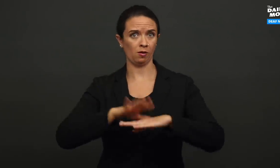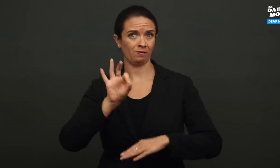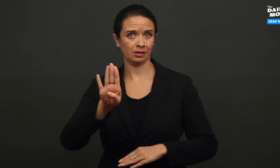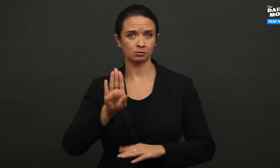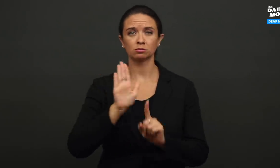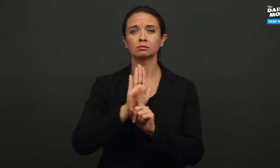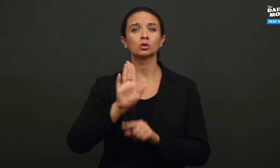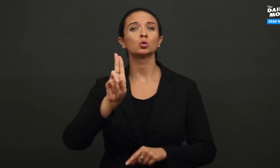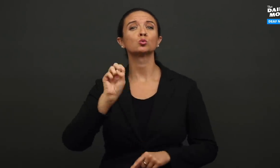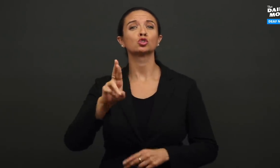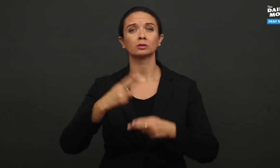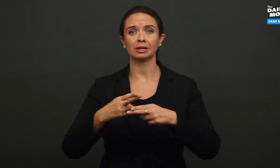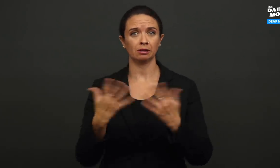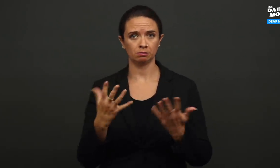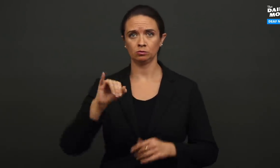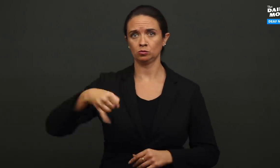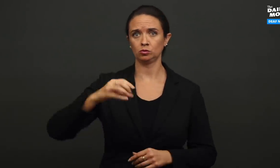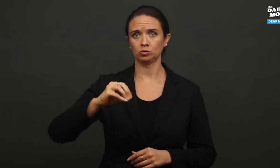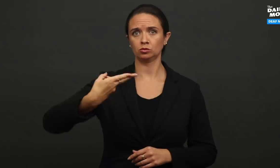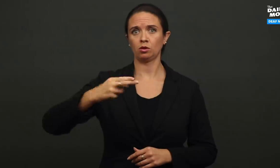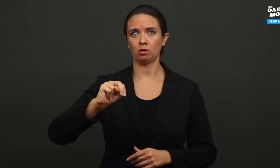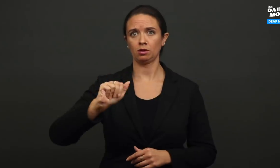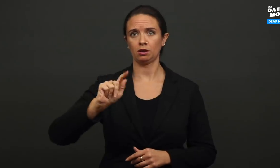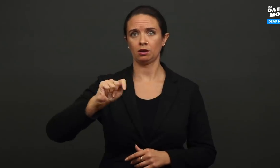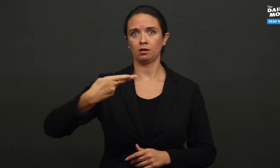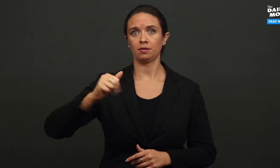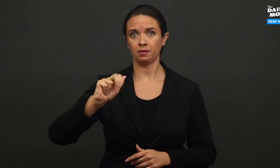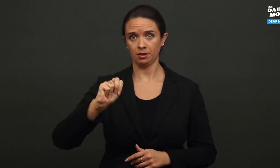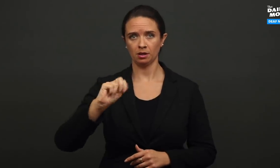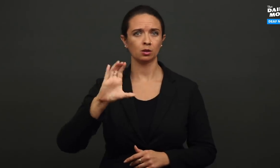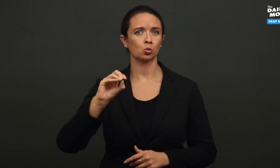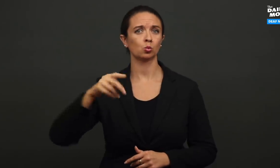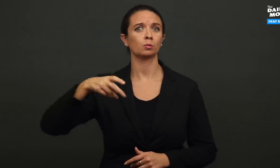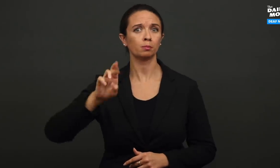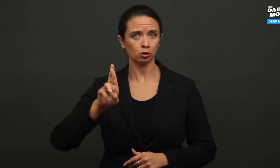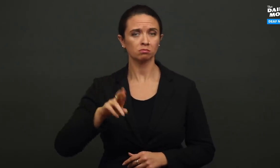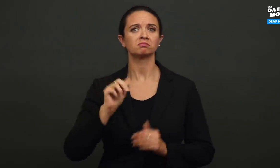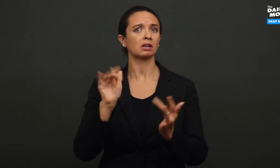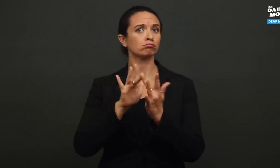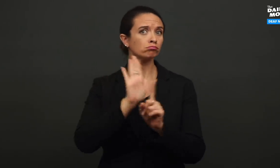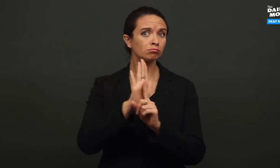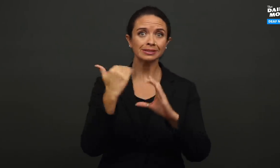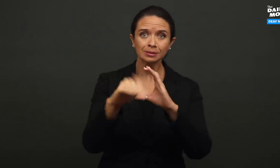Facebook as Johnathan Cooper, his email,